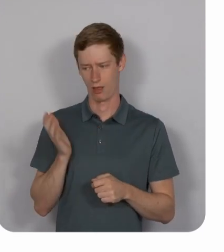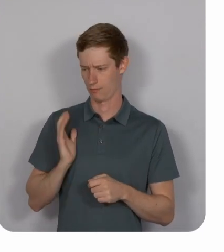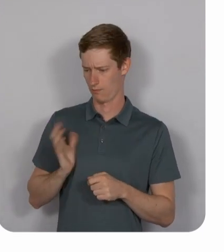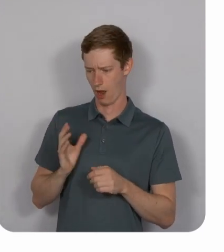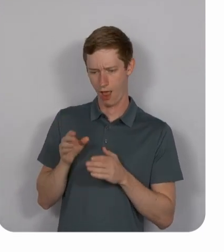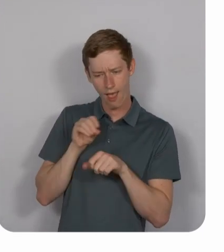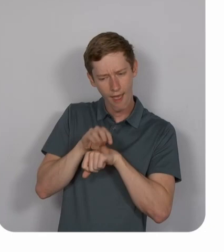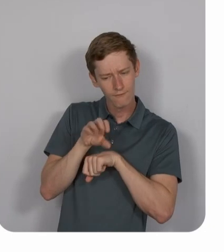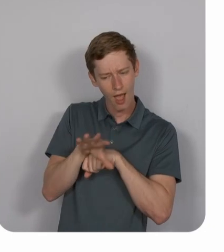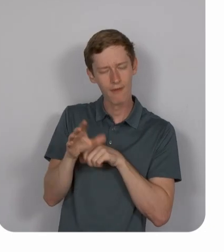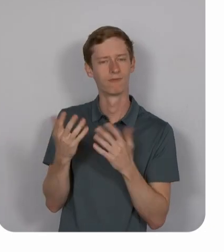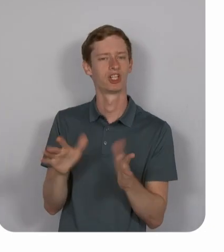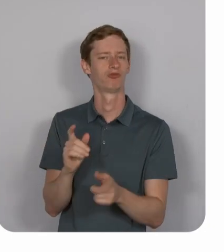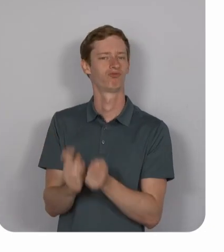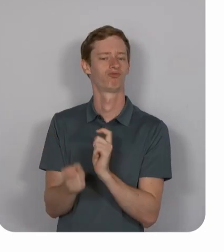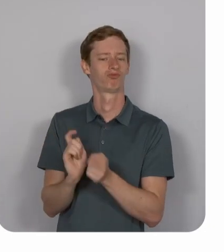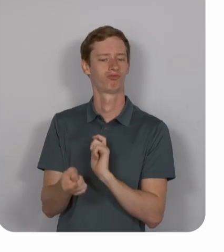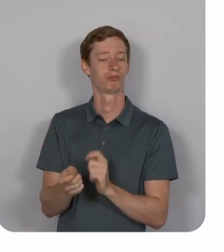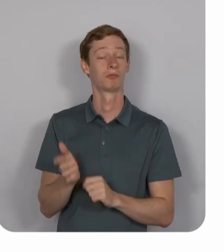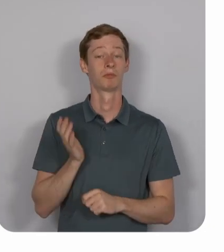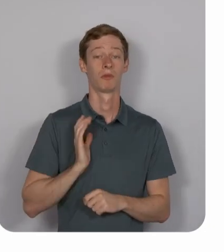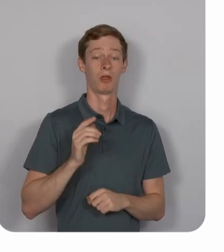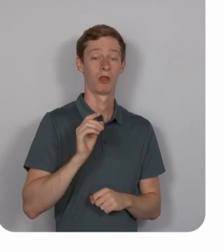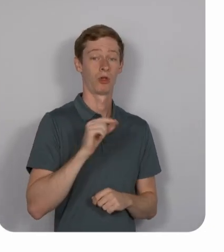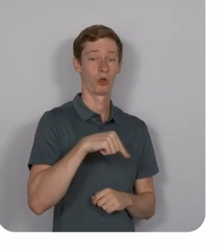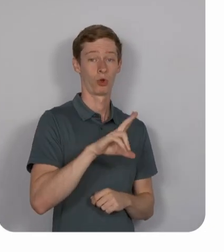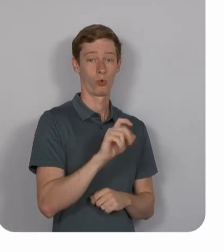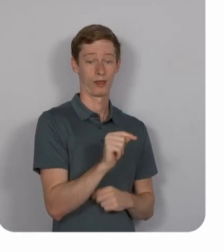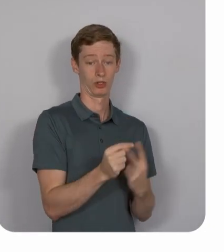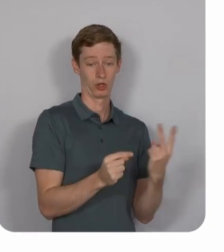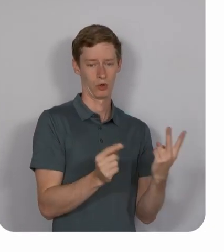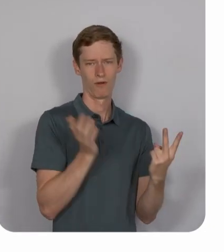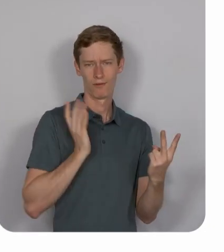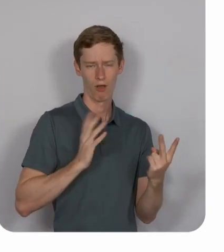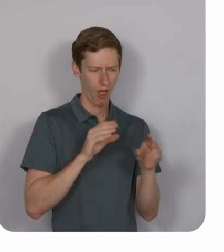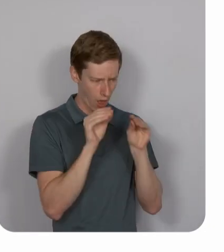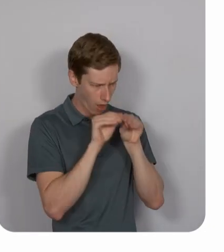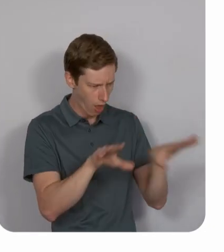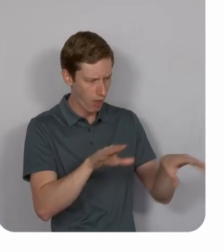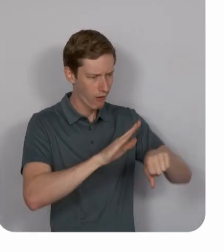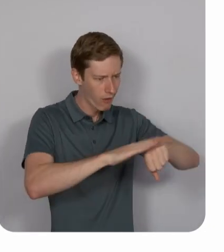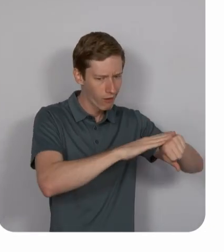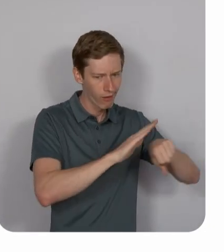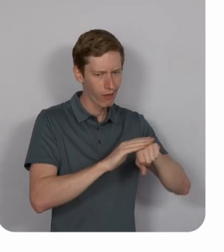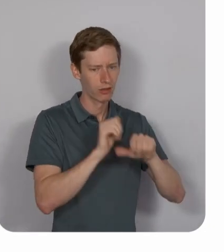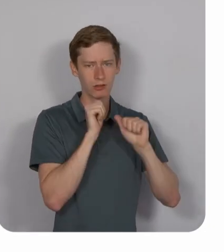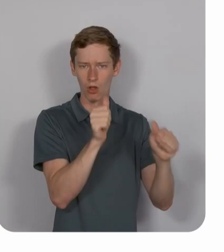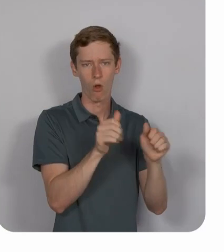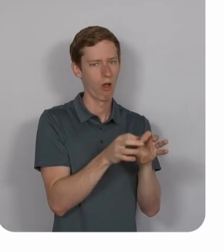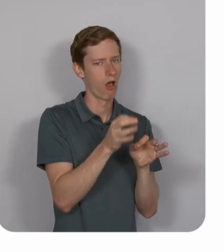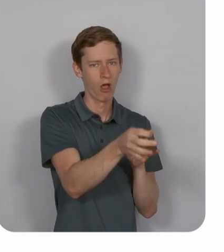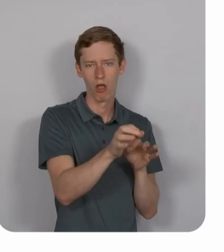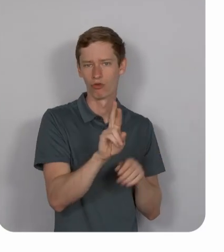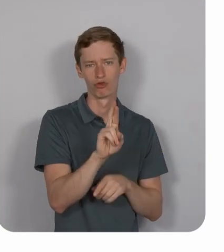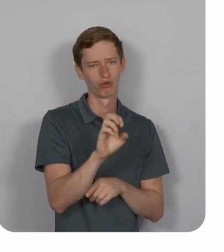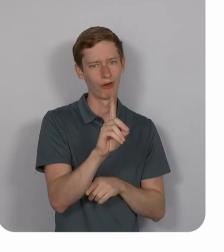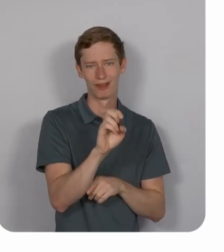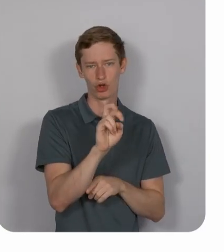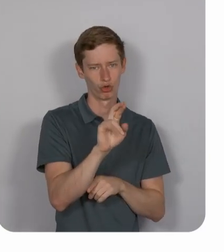On Meta Quest 2 and earlier devices, we’ve had to warn developers away from deferred rendering. The GPU power just wasn't there.